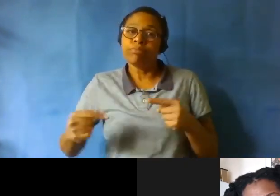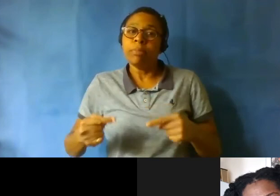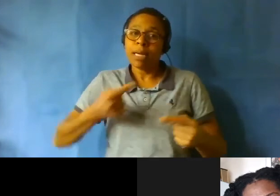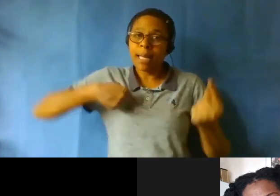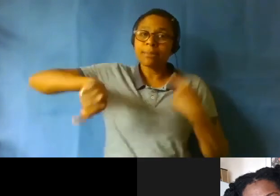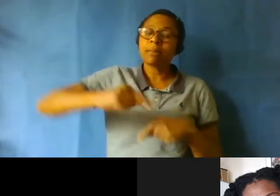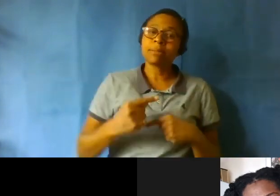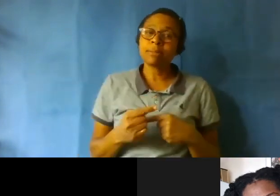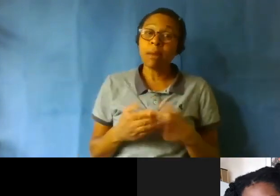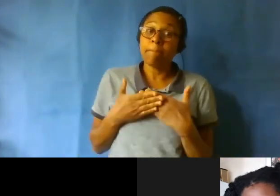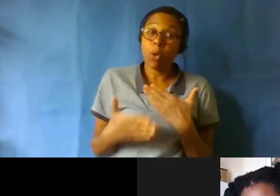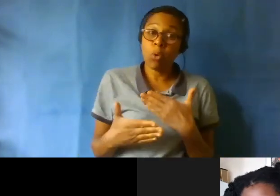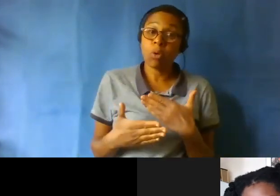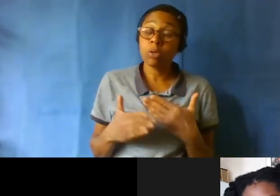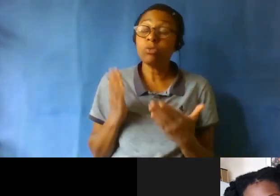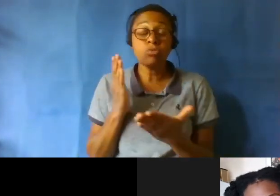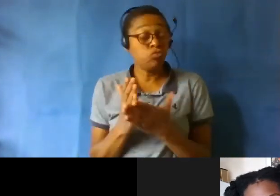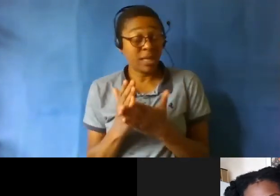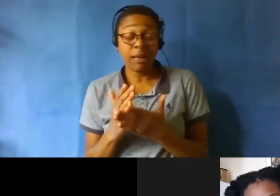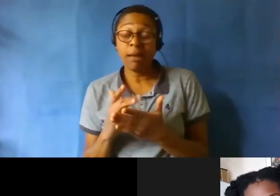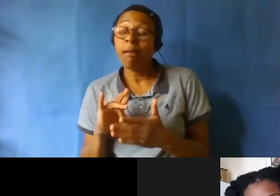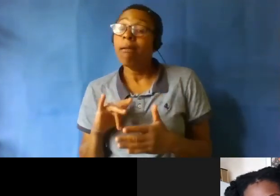life or death for us it is very important and very crucial that these